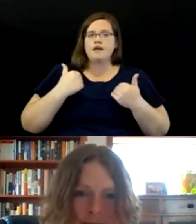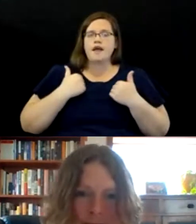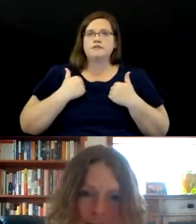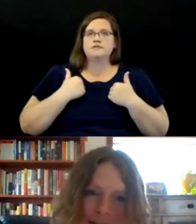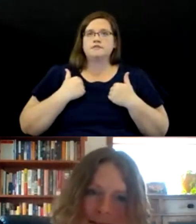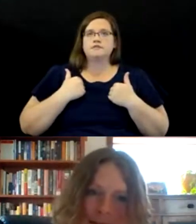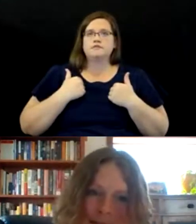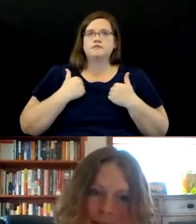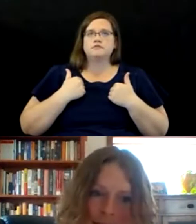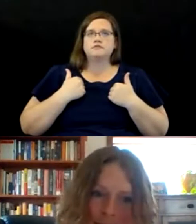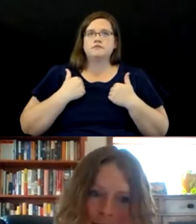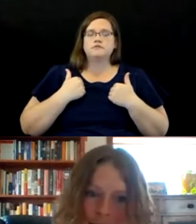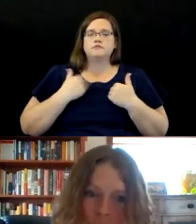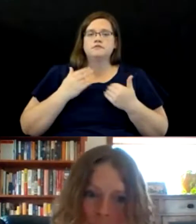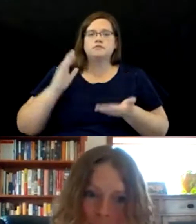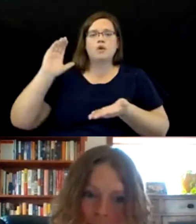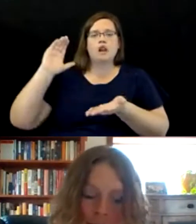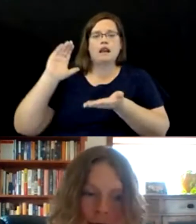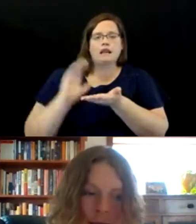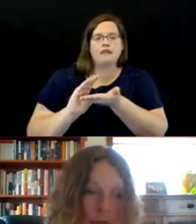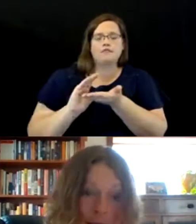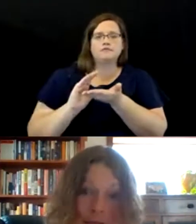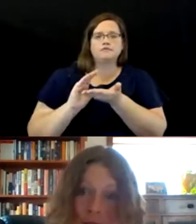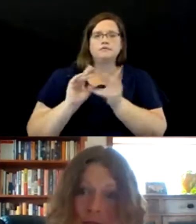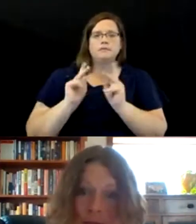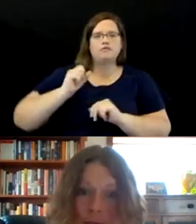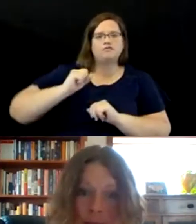of vaccine hesitancy nationwide. So that's good, but we